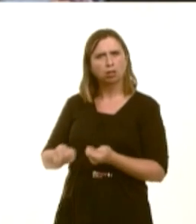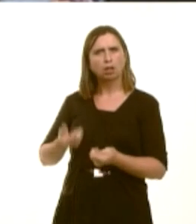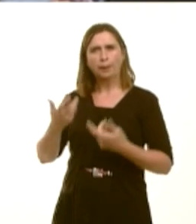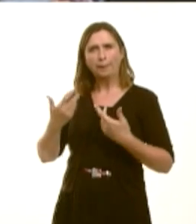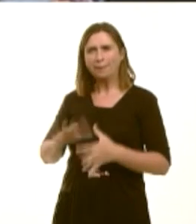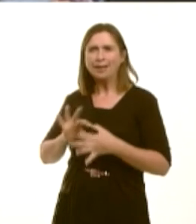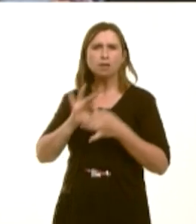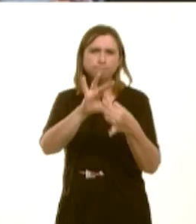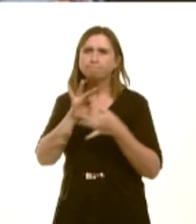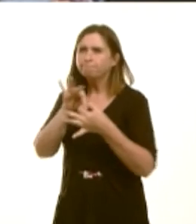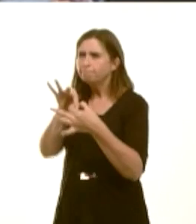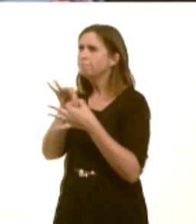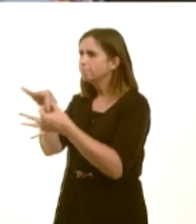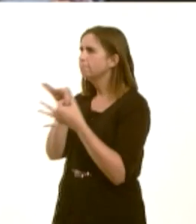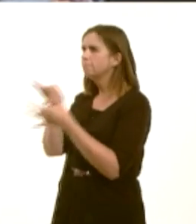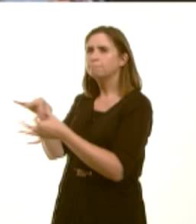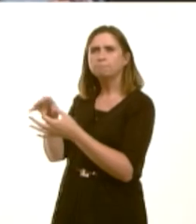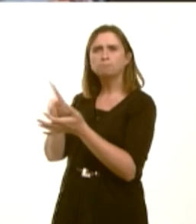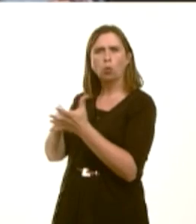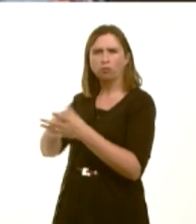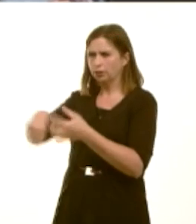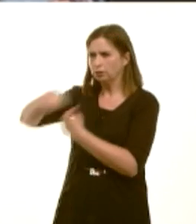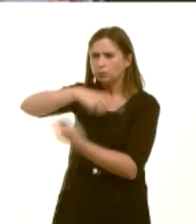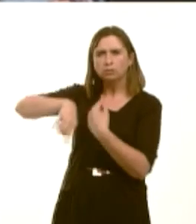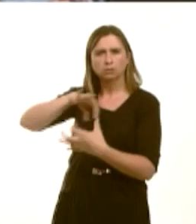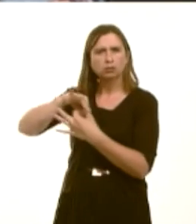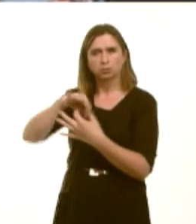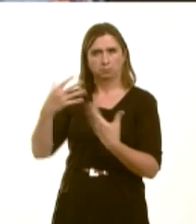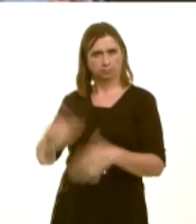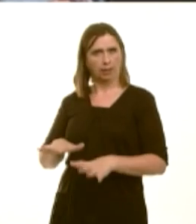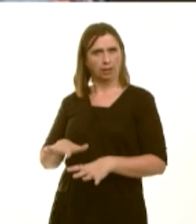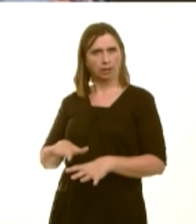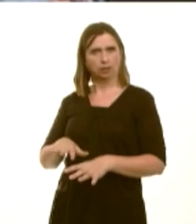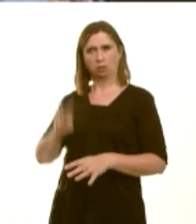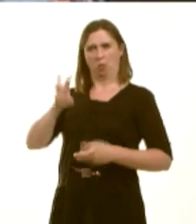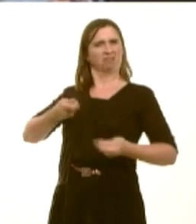closely with other surrounding authorities as well. I have discussed briefly the issue